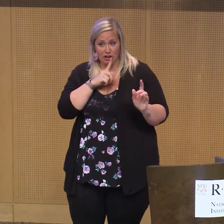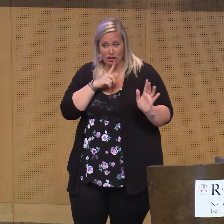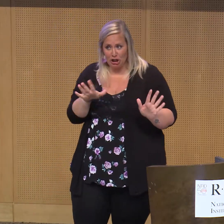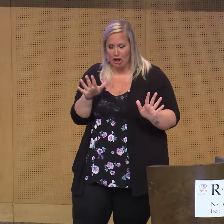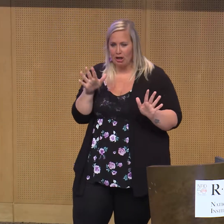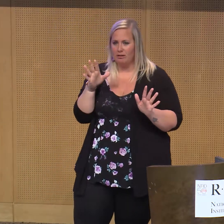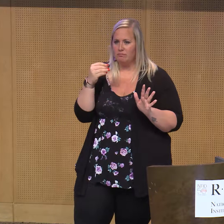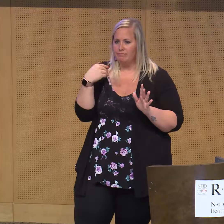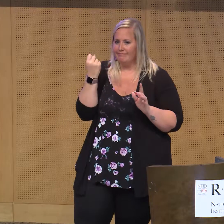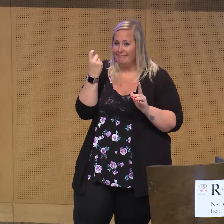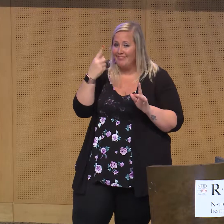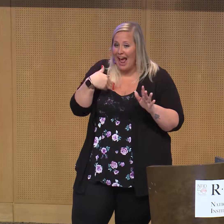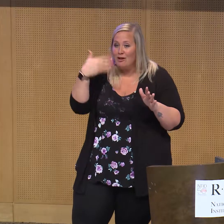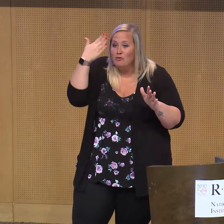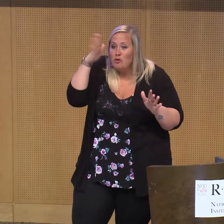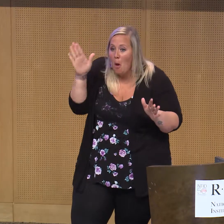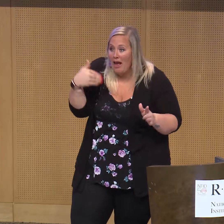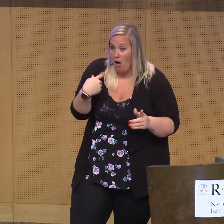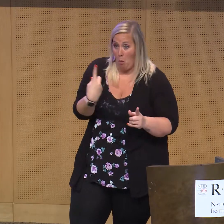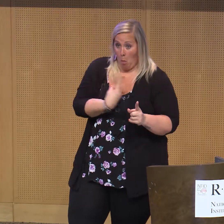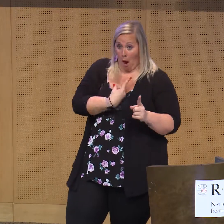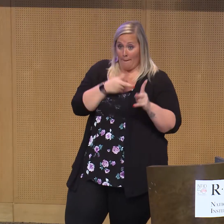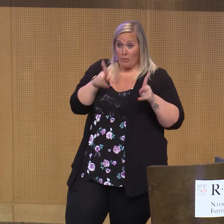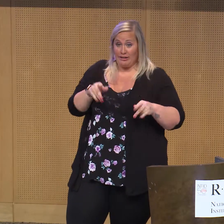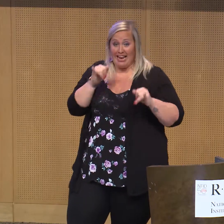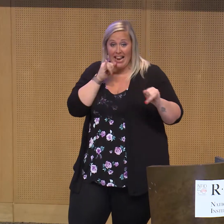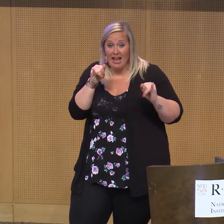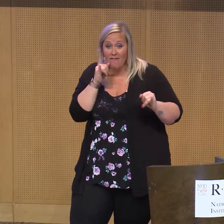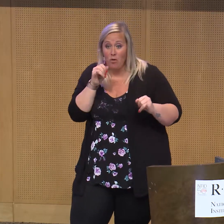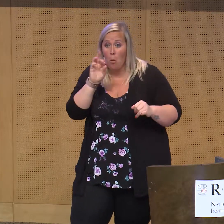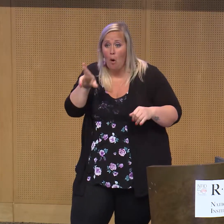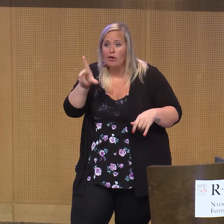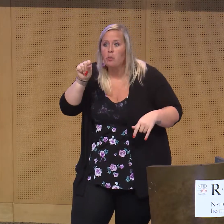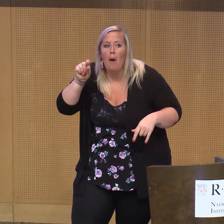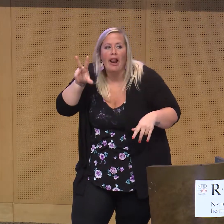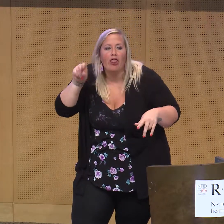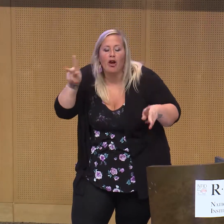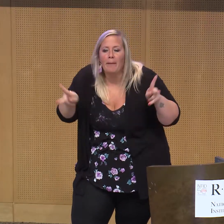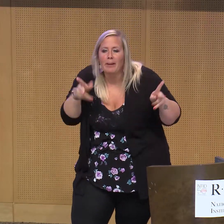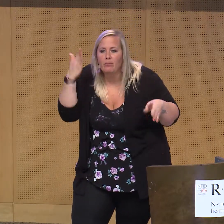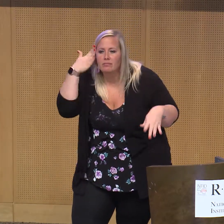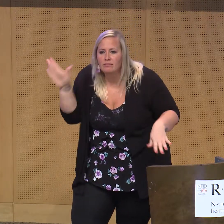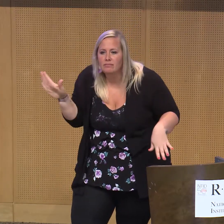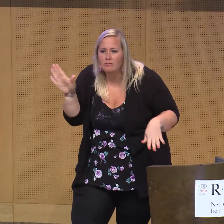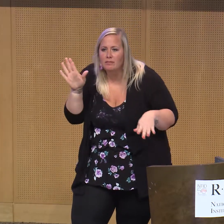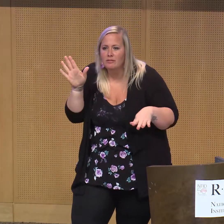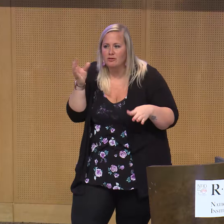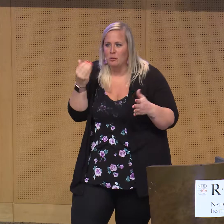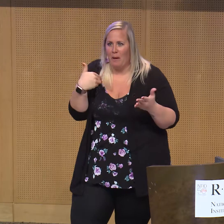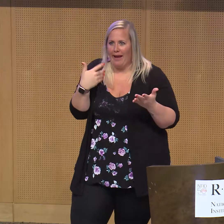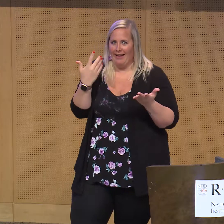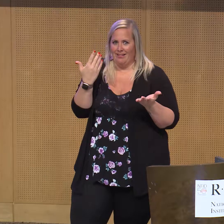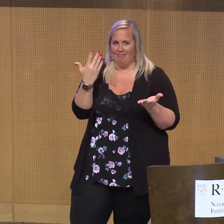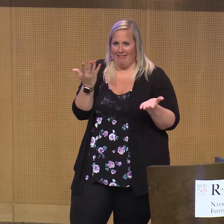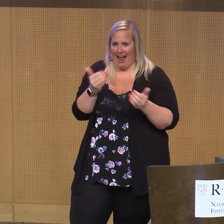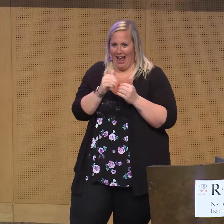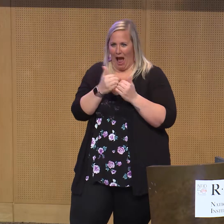and then they said, "Hey, will you come in for an interview?" Now, I don't know if I was the only person they were interviewing or if they had 20 or 30 people